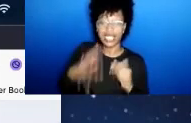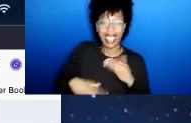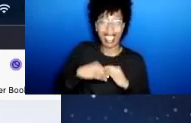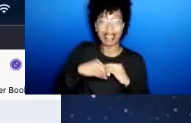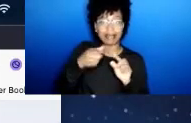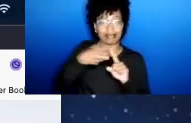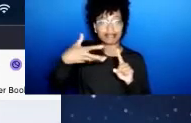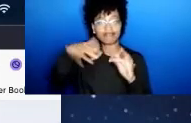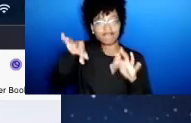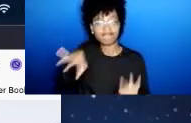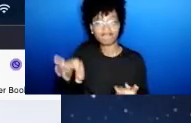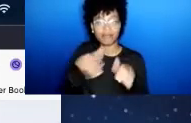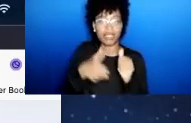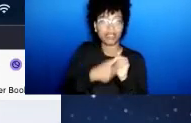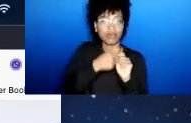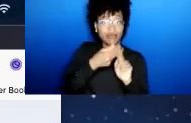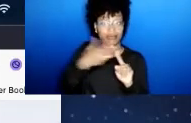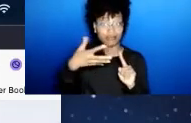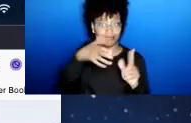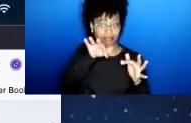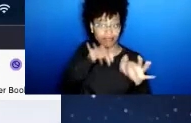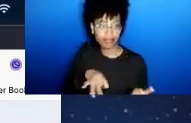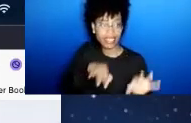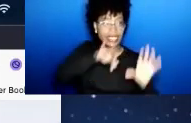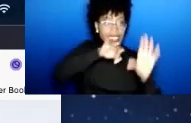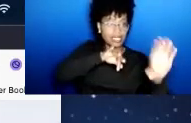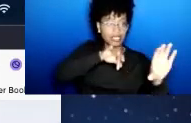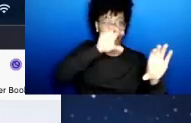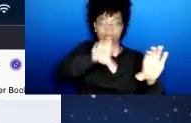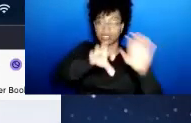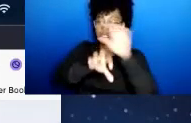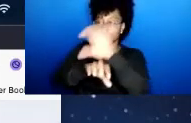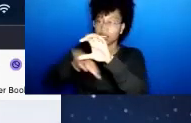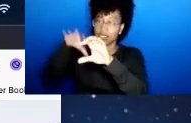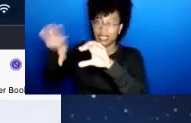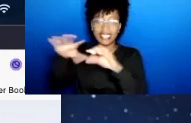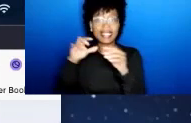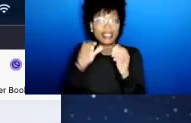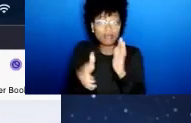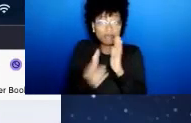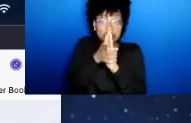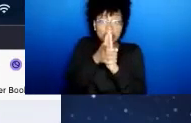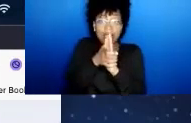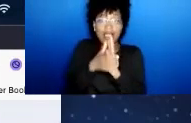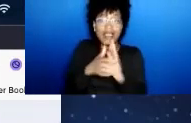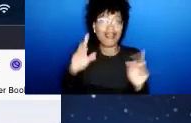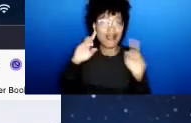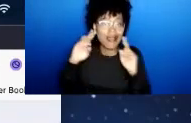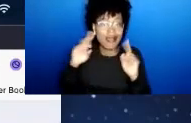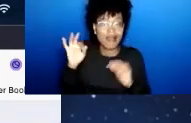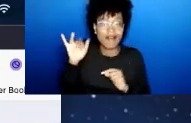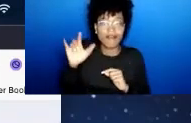in each of her content box is here. 06:35:48 And this is very easily done. Most